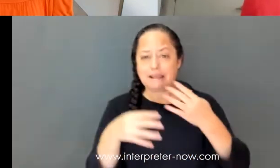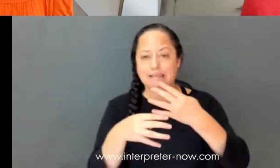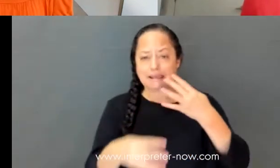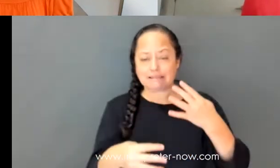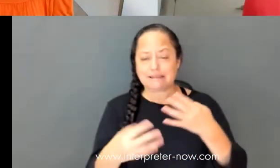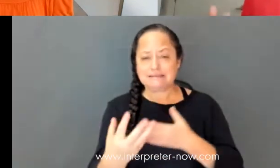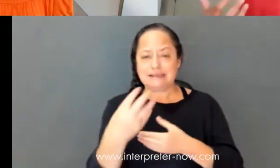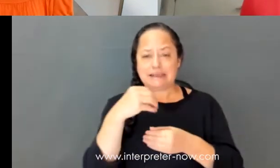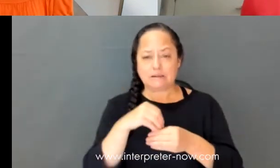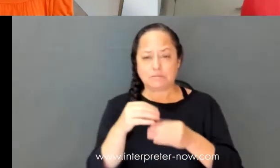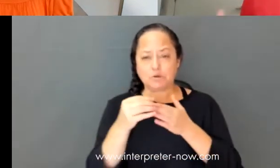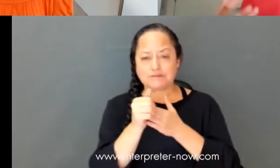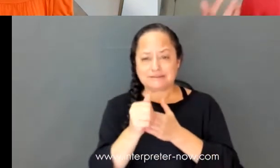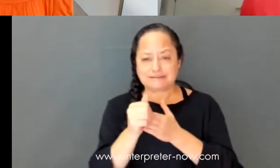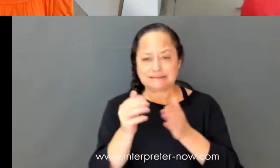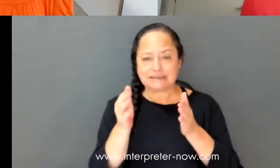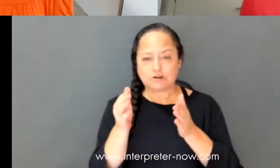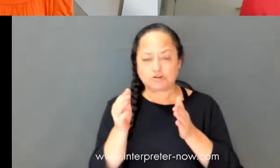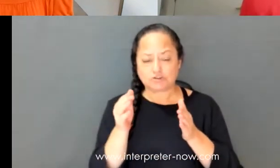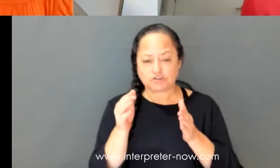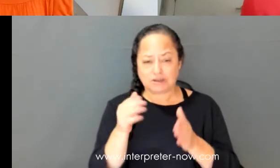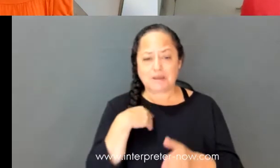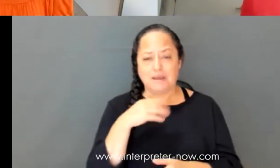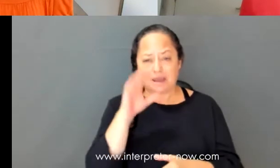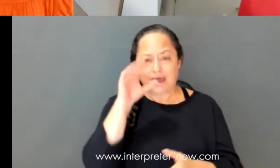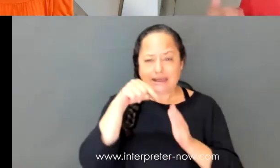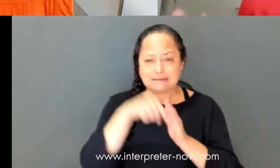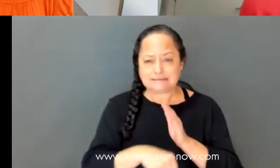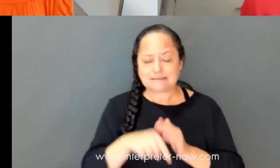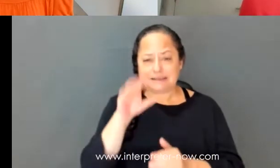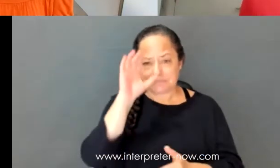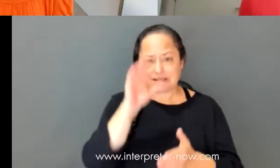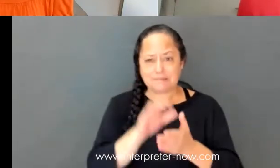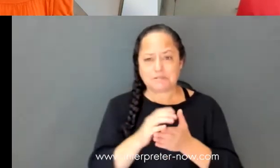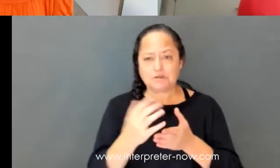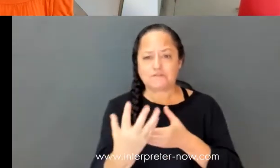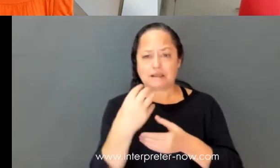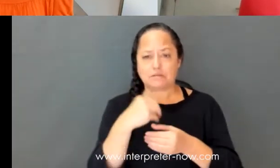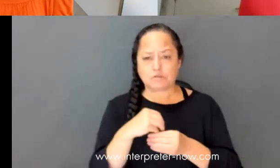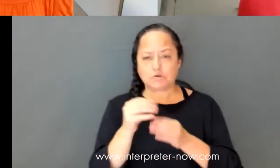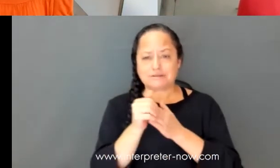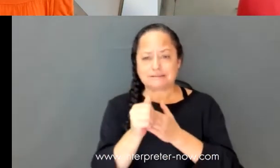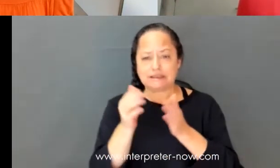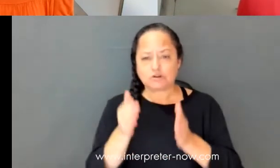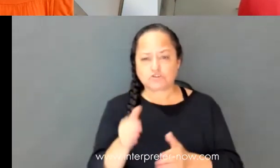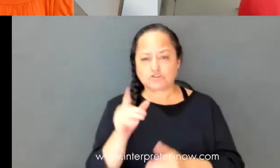And again, I deeply believe that inclusion is a leadership trait, and we all have the opportunity to cultivate and practice it.